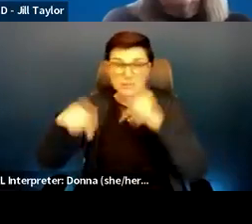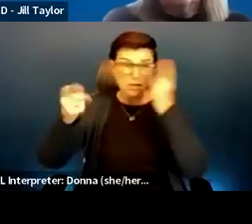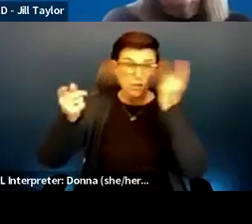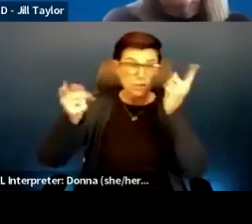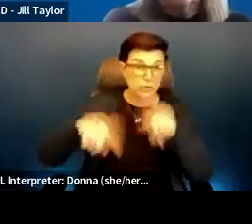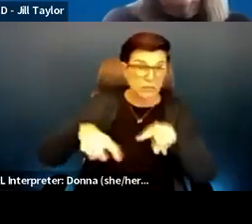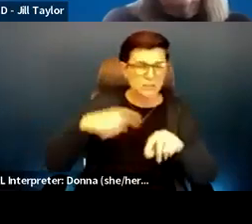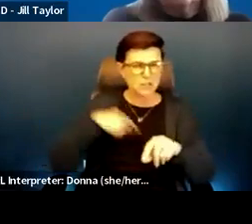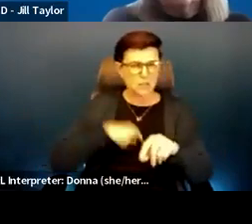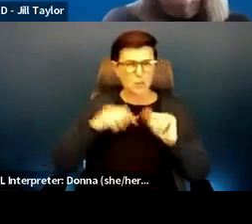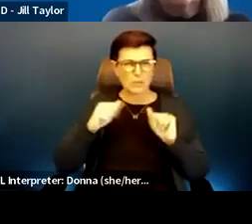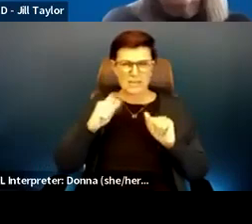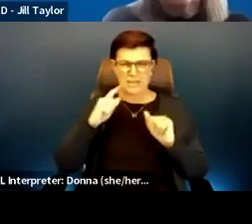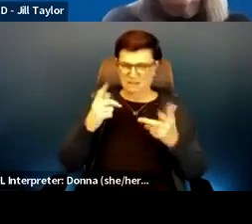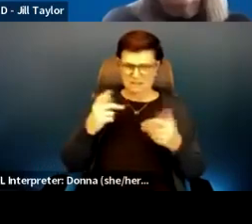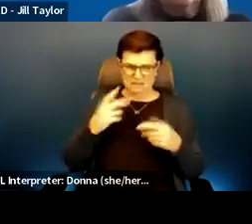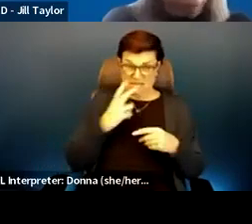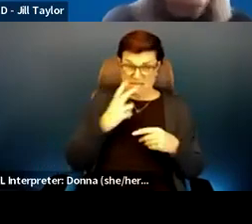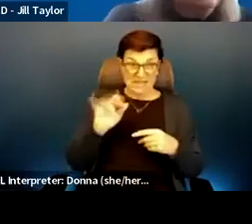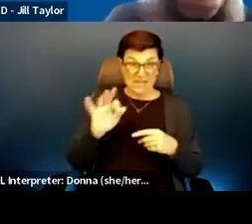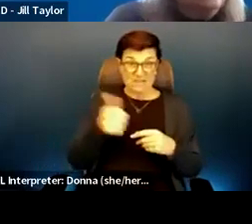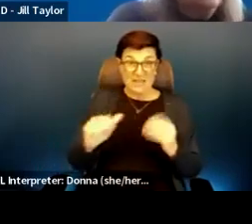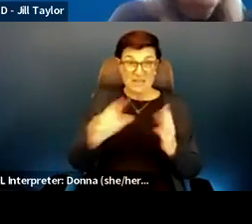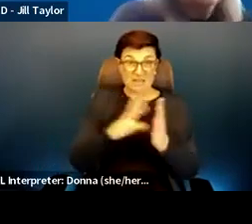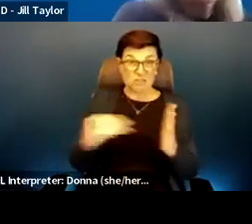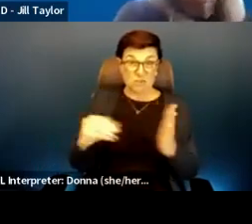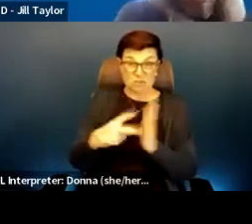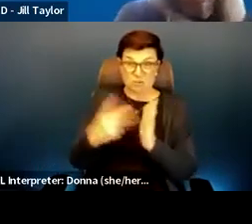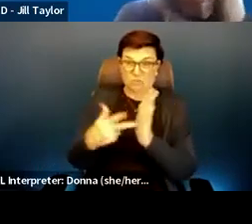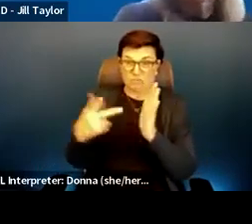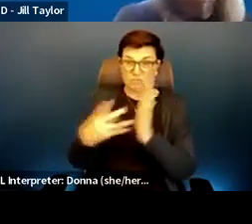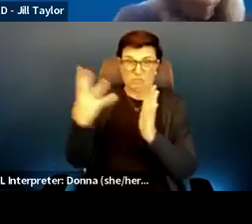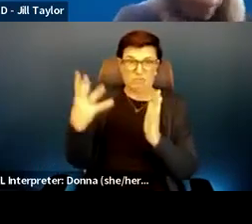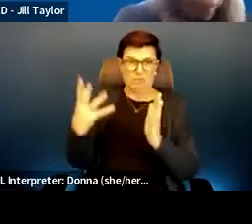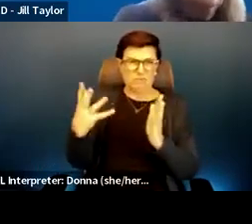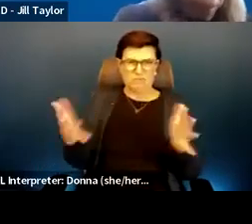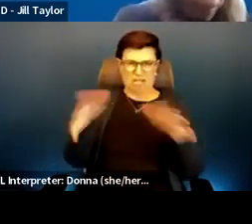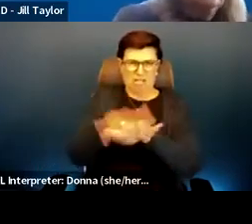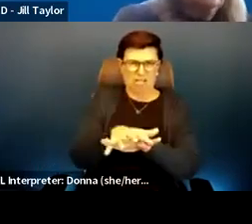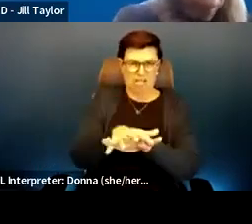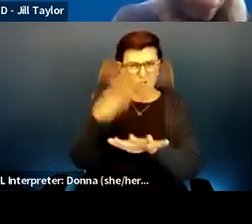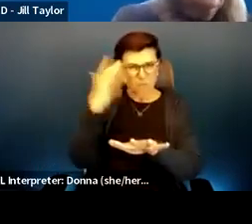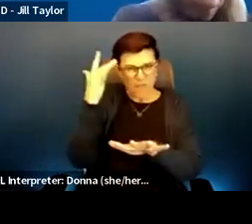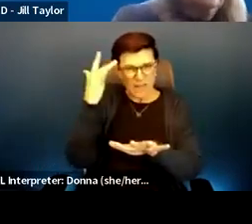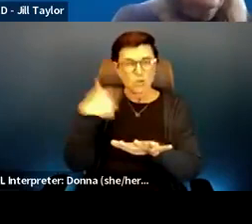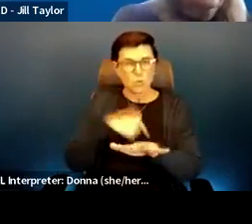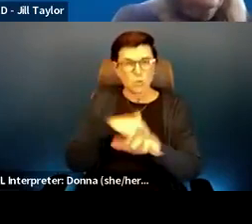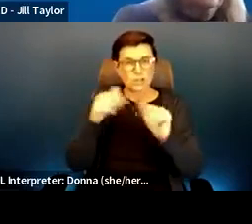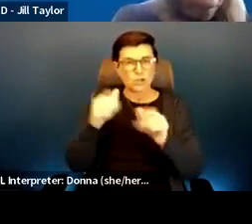Not just the processes, but also the systems. You know, this is why I mentioned earlier, our work,